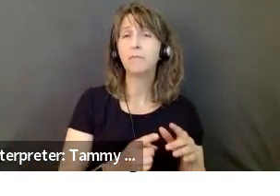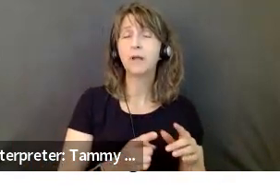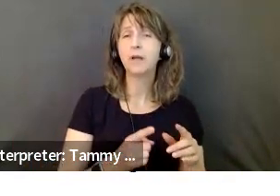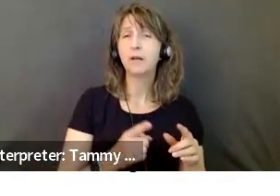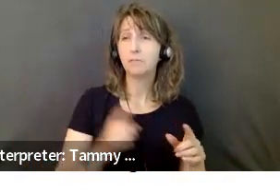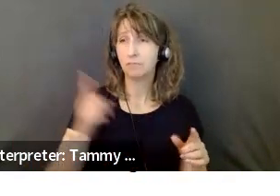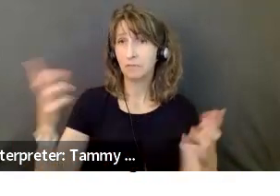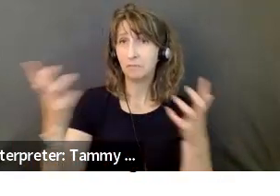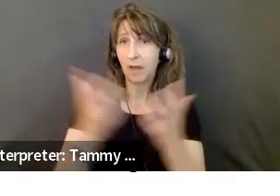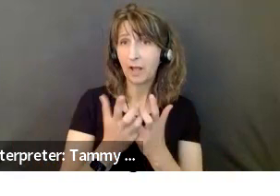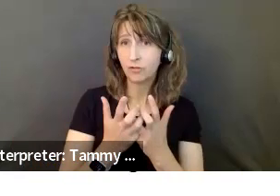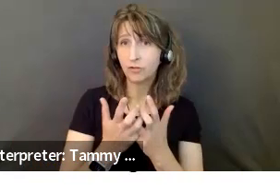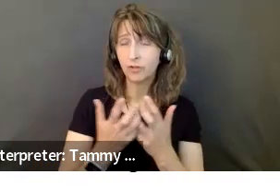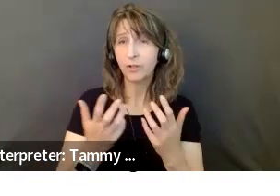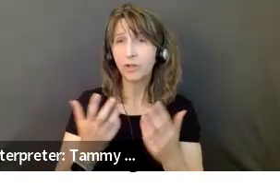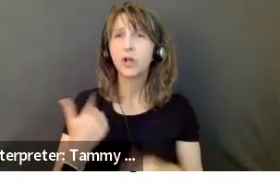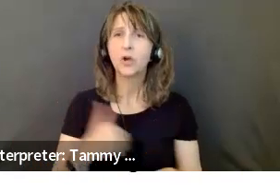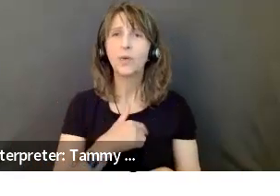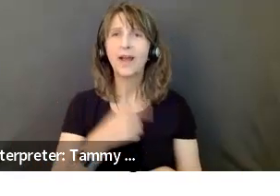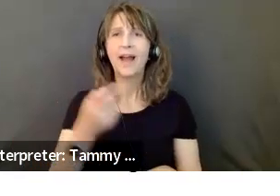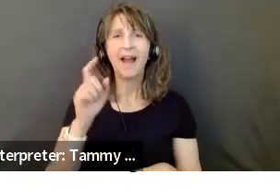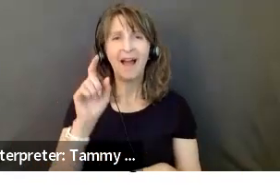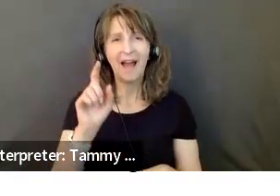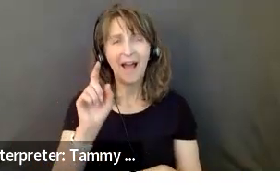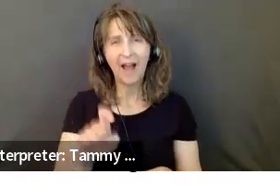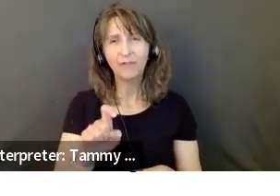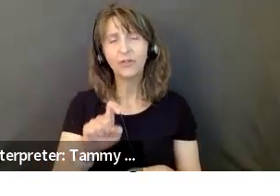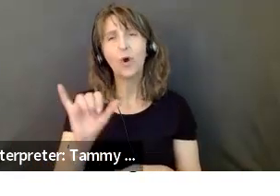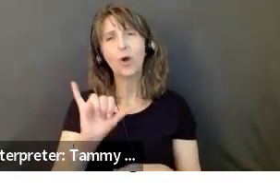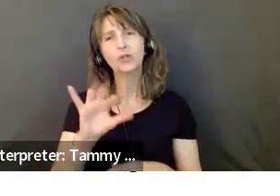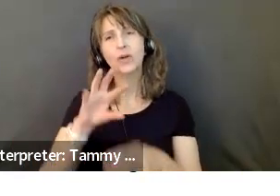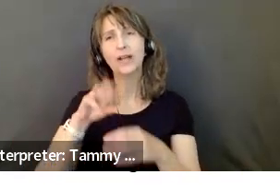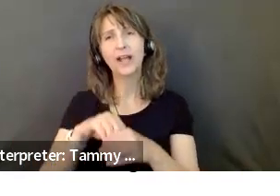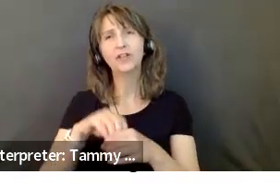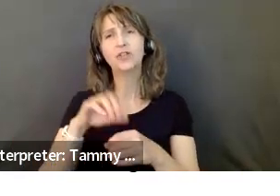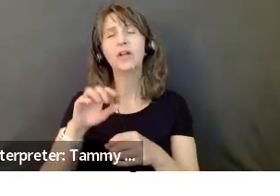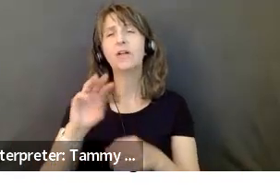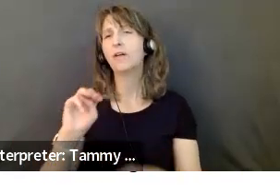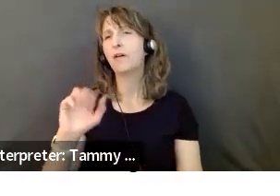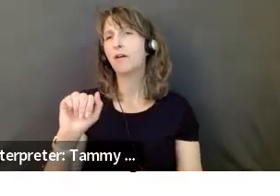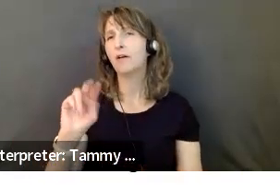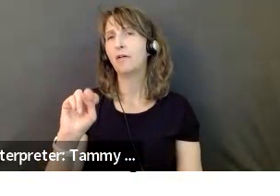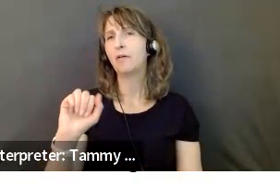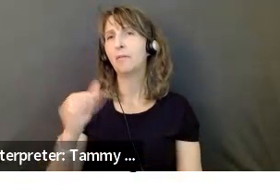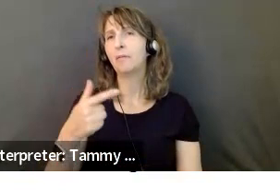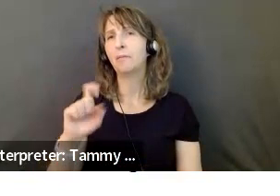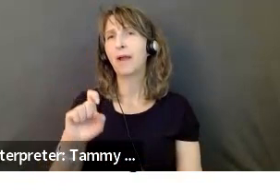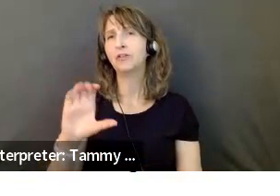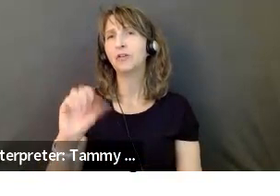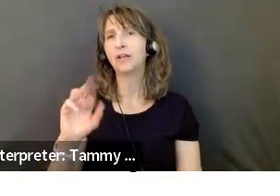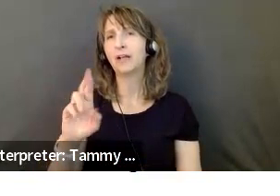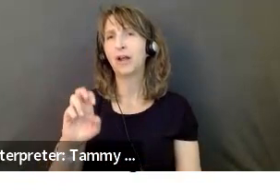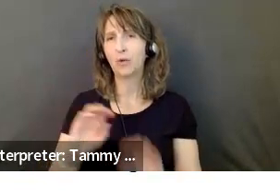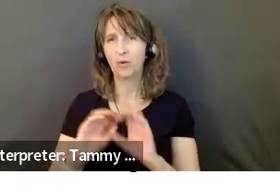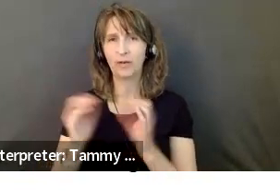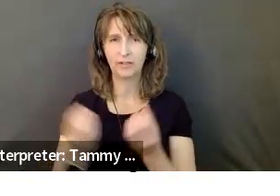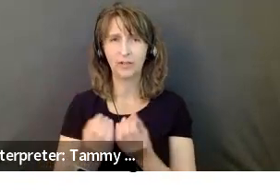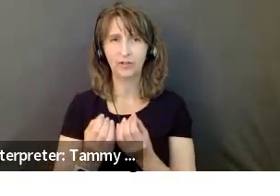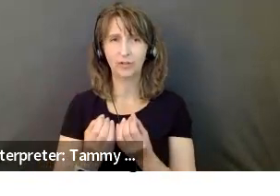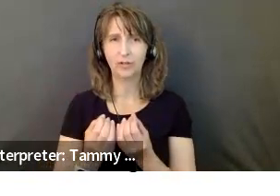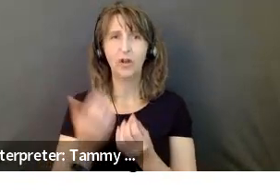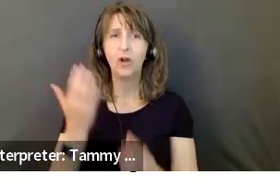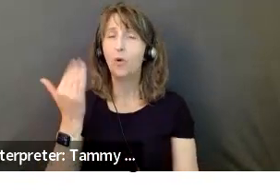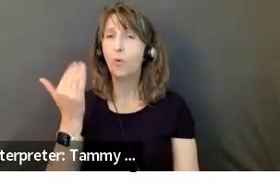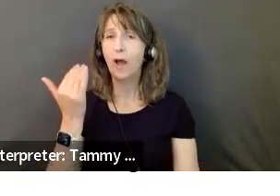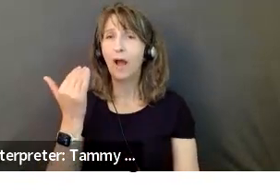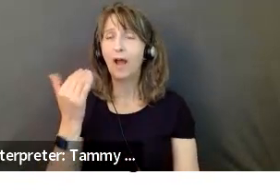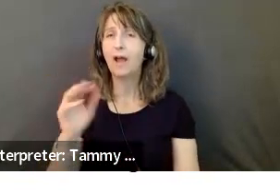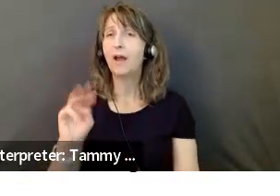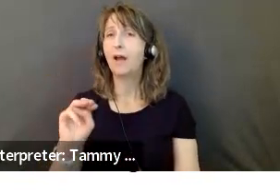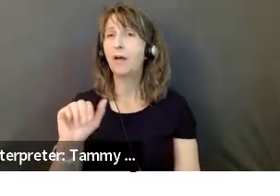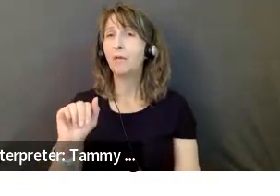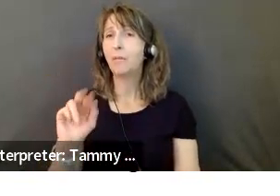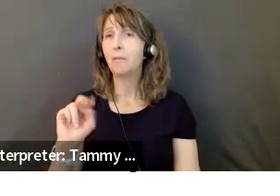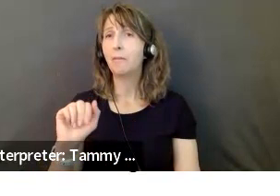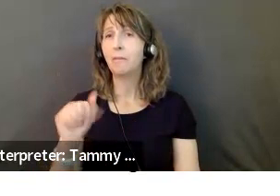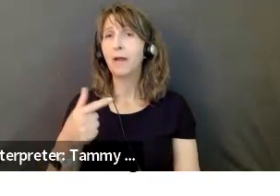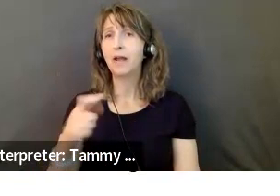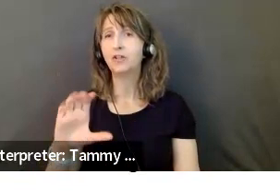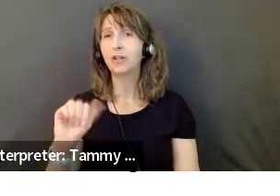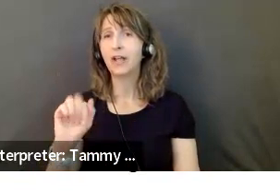We have to engage our managed care organizations. Because like Brandy noted, earlier in this presentation, Minage care is now the way that we all receive our behavior health services.